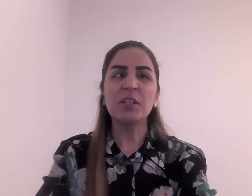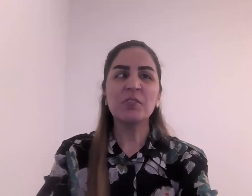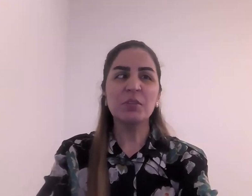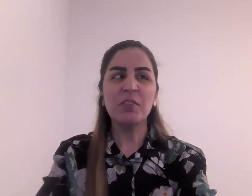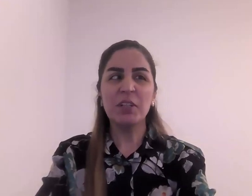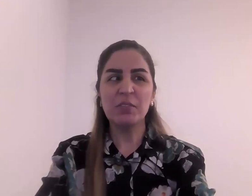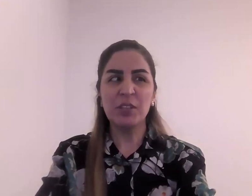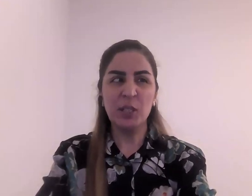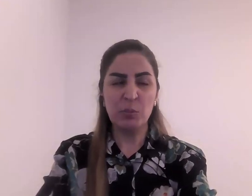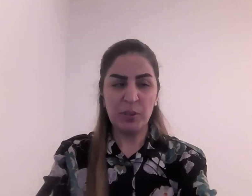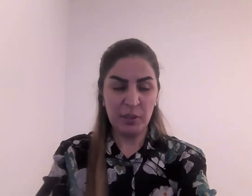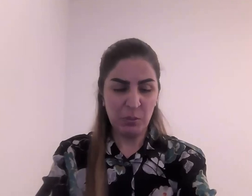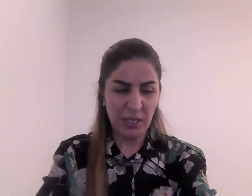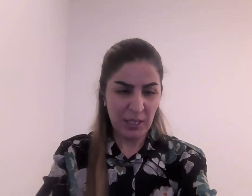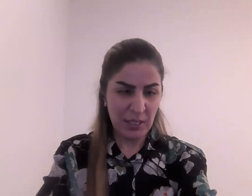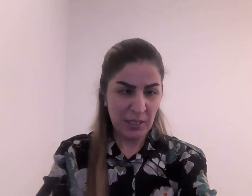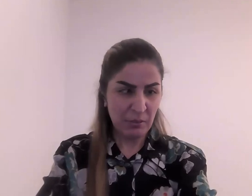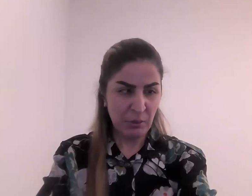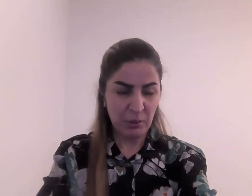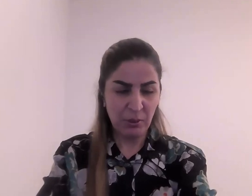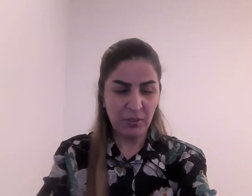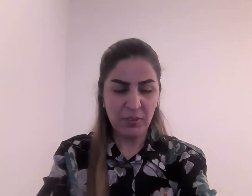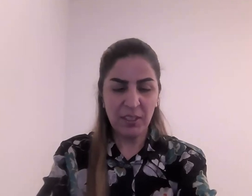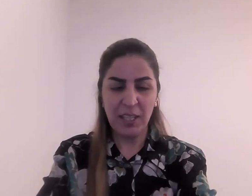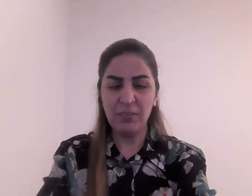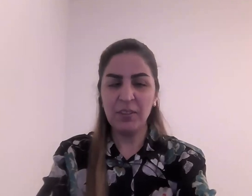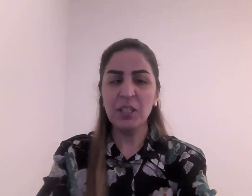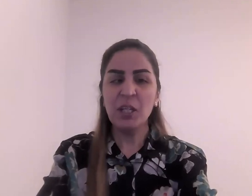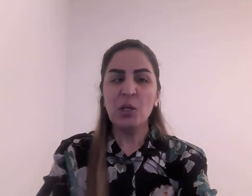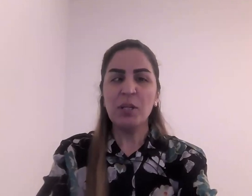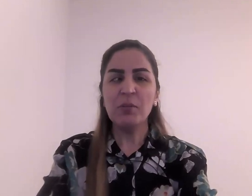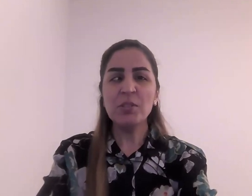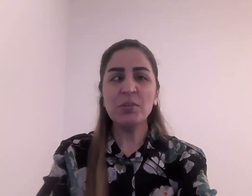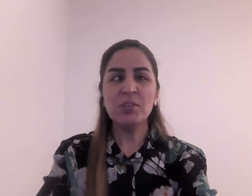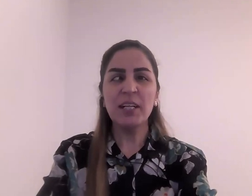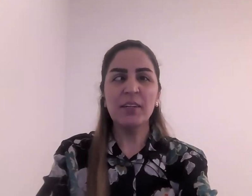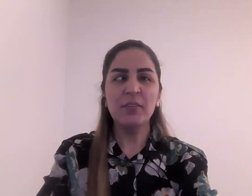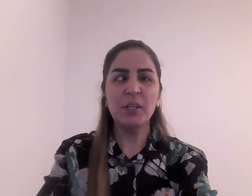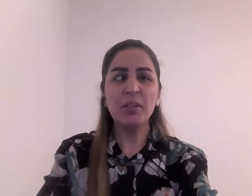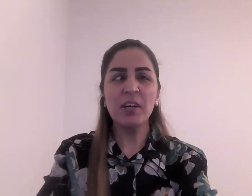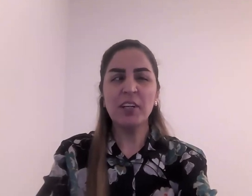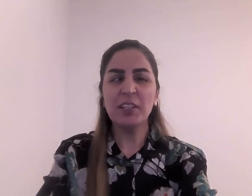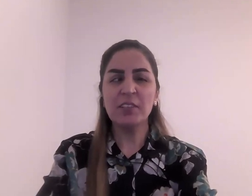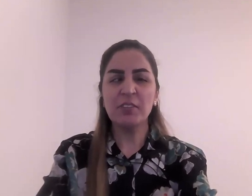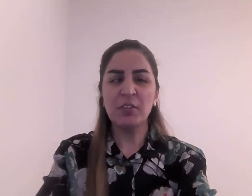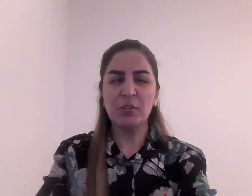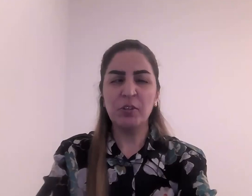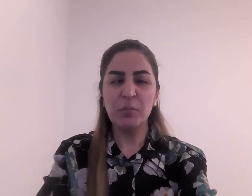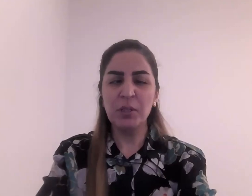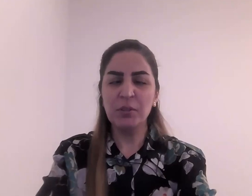questions and answer, but I want you to tell us what you have identified so far about those barriers in U.S. immigration